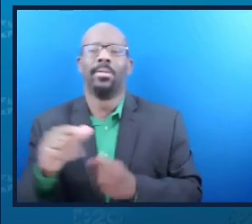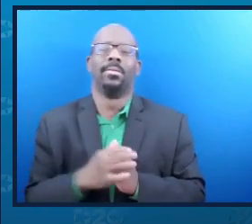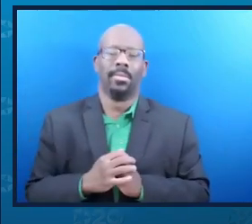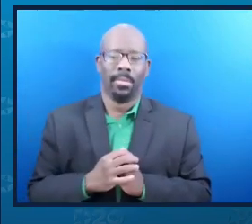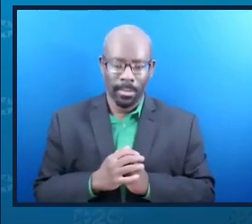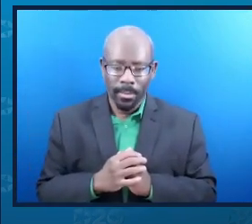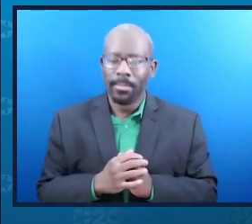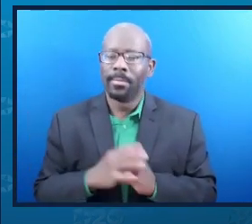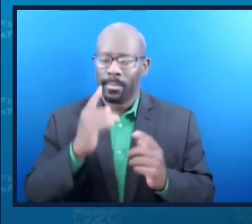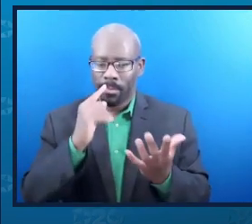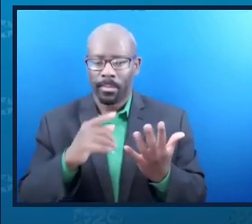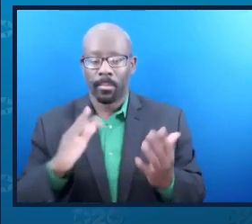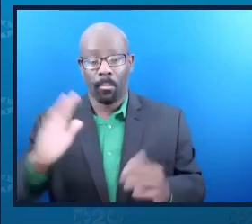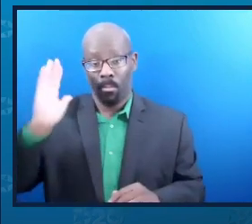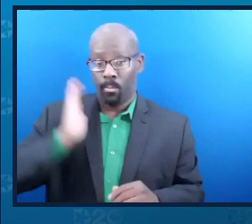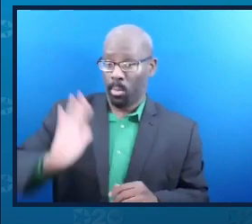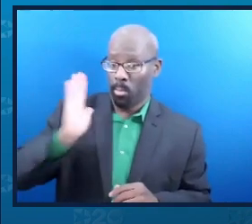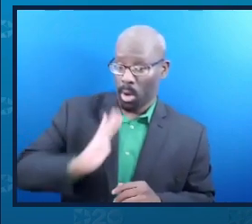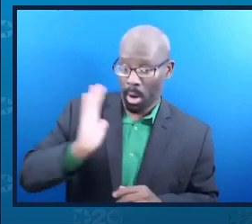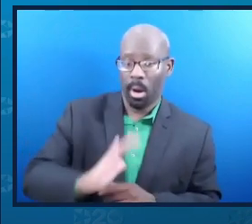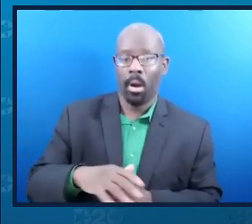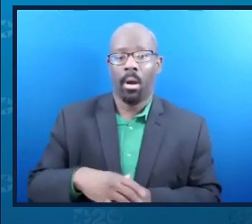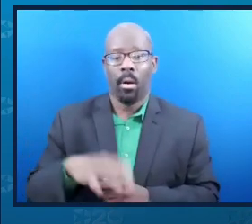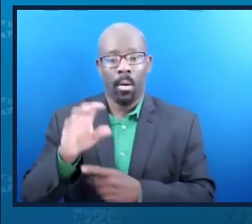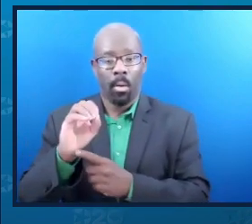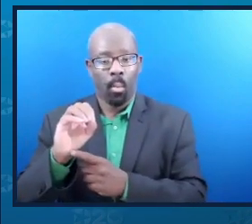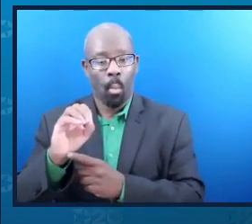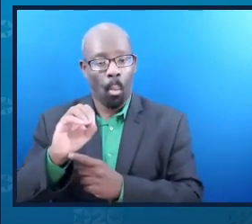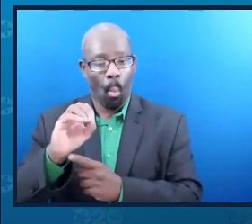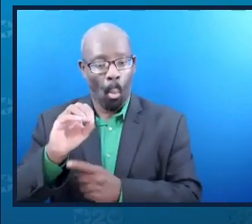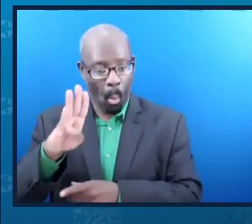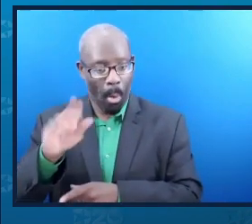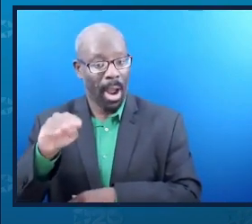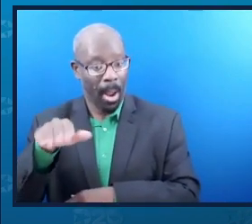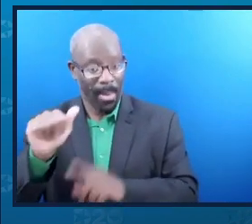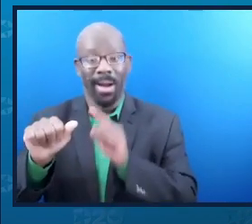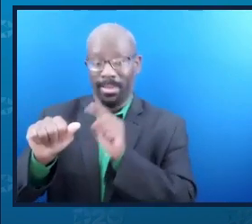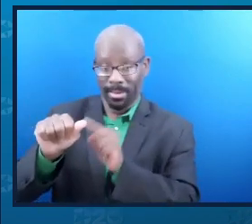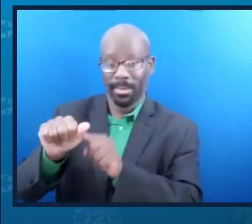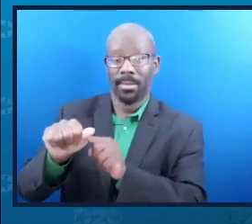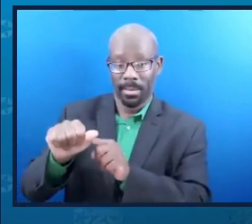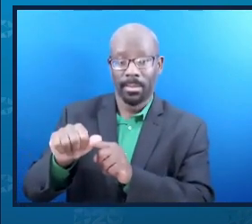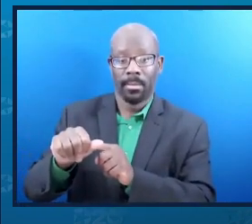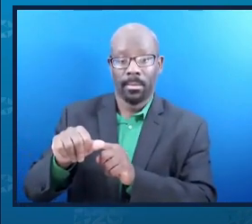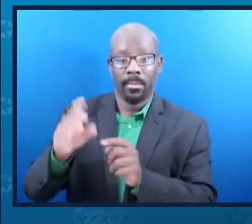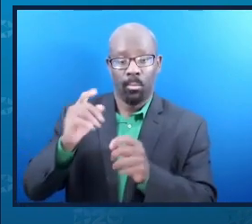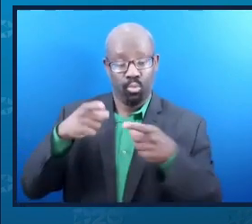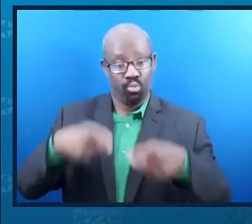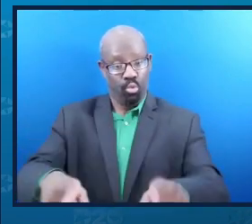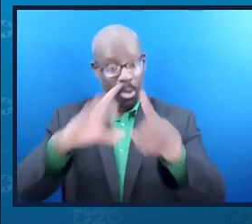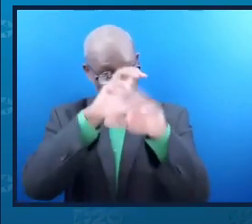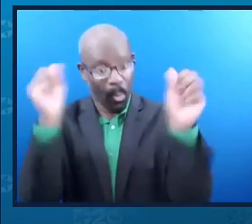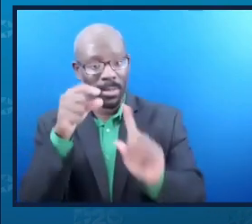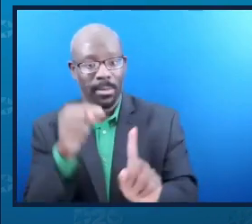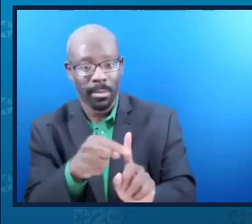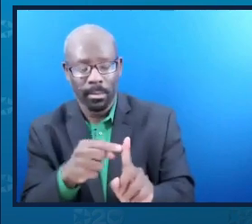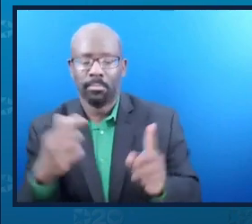VICE PRESIDENT BIDEN WERE IN THE WHITE HOUSE. THEY MADE US PROUD AND THEIR LEADERSHIP MADE OUR COUNTRY GREAT.